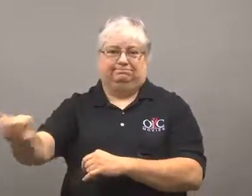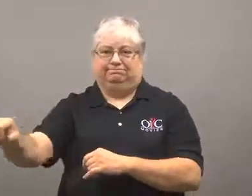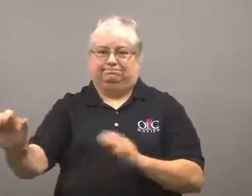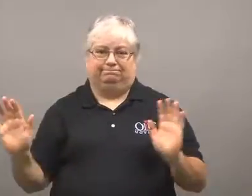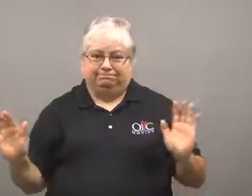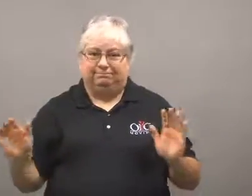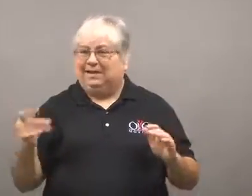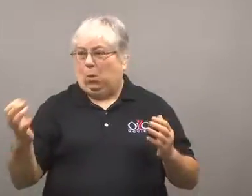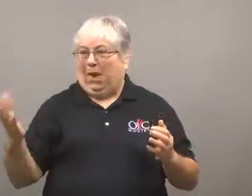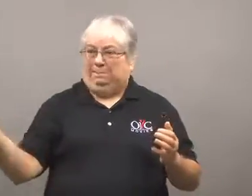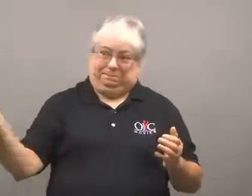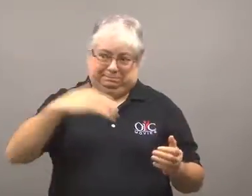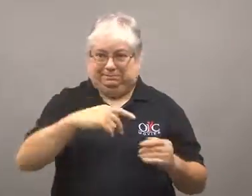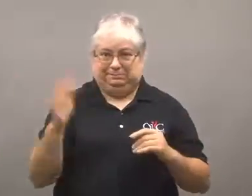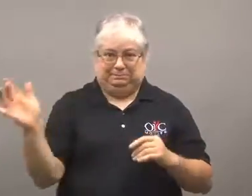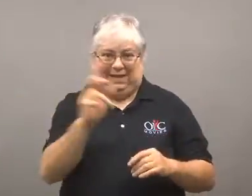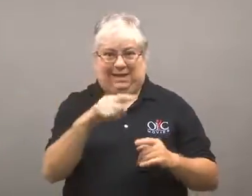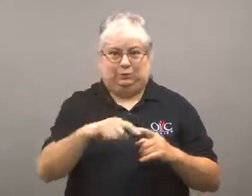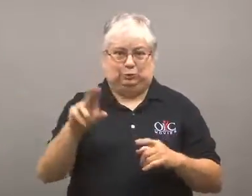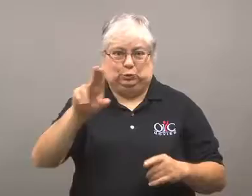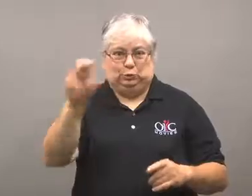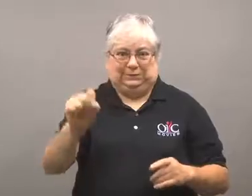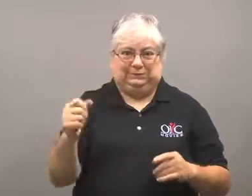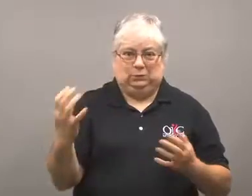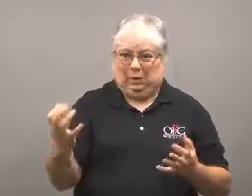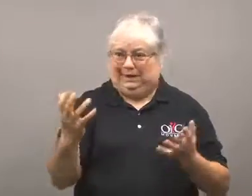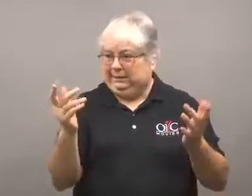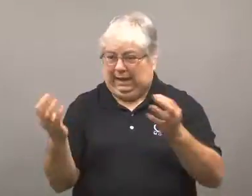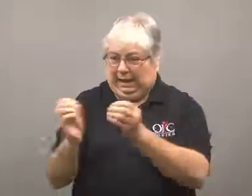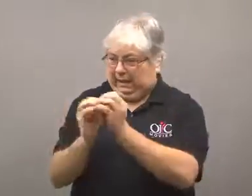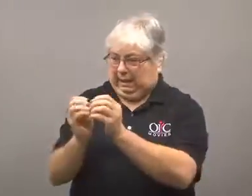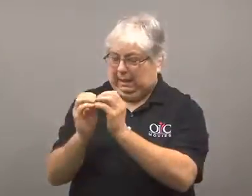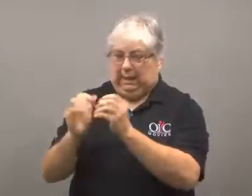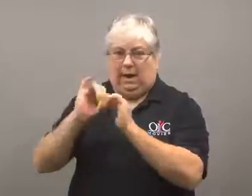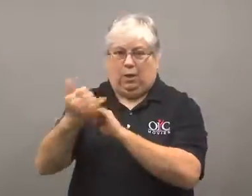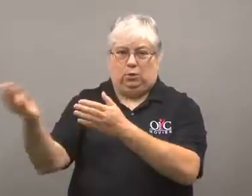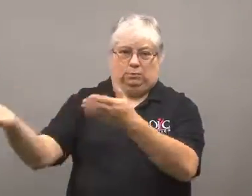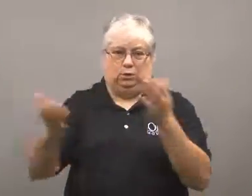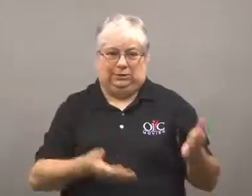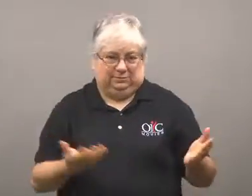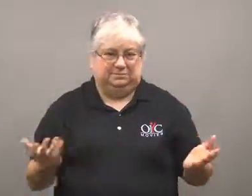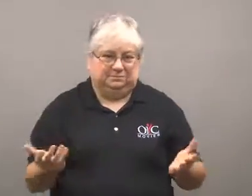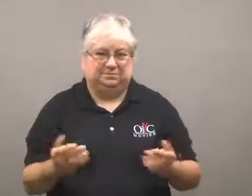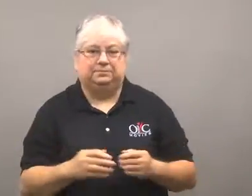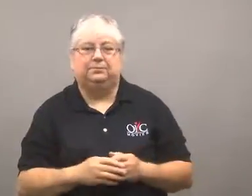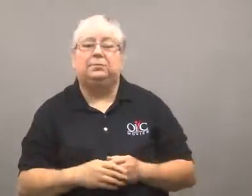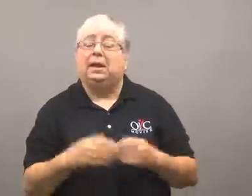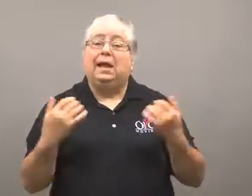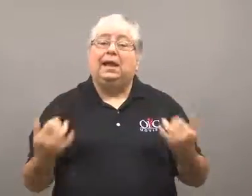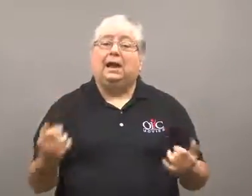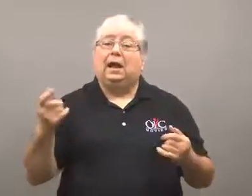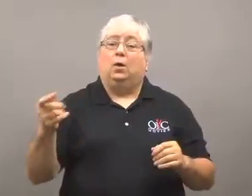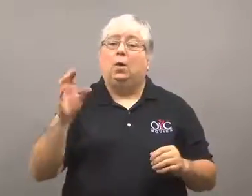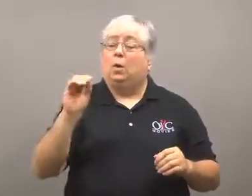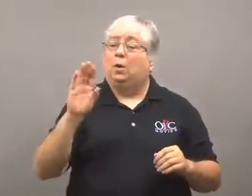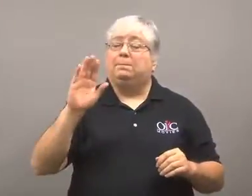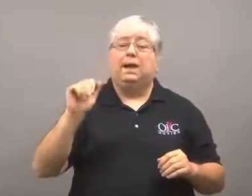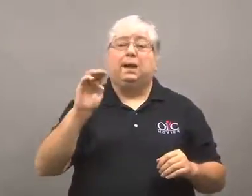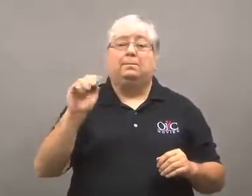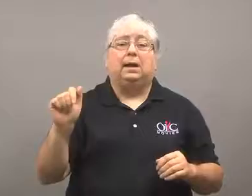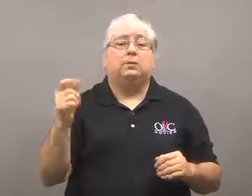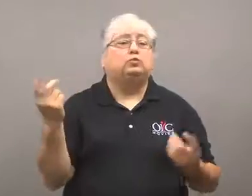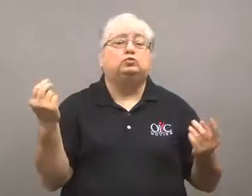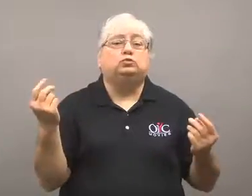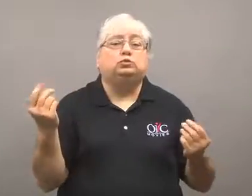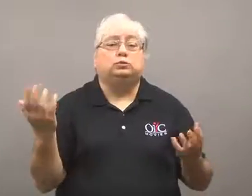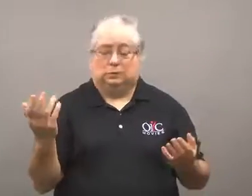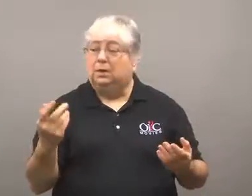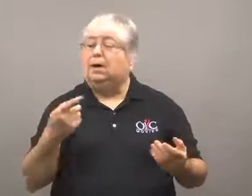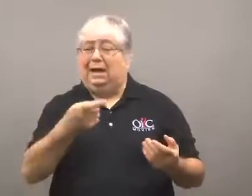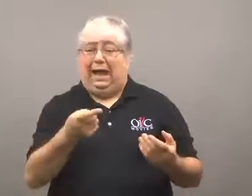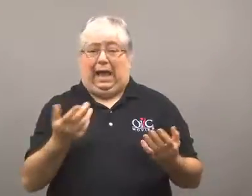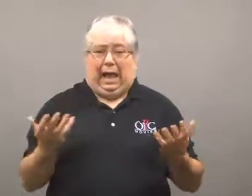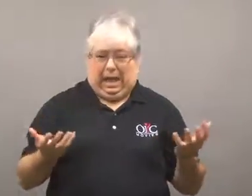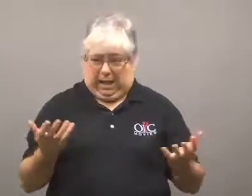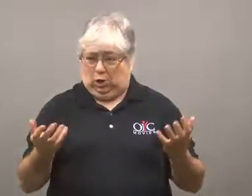They're trying to figure out how to get them back to the U.S.